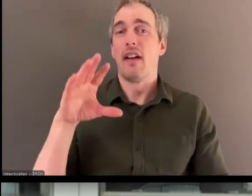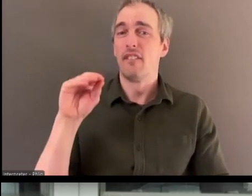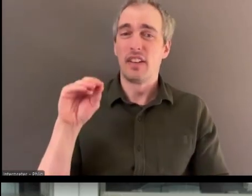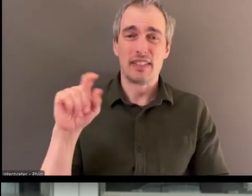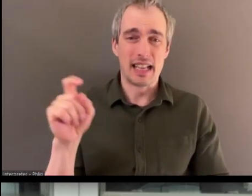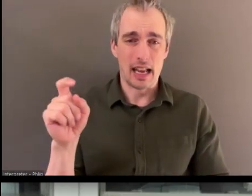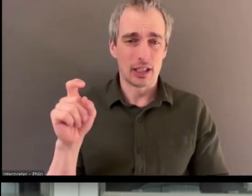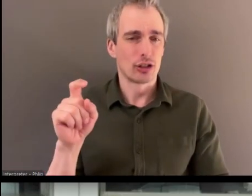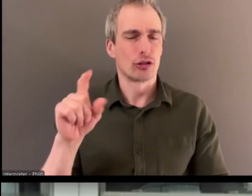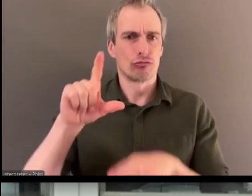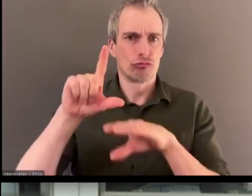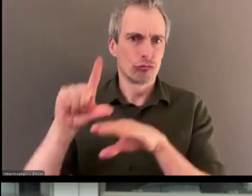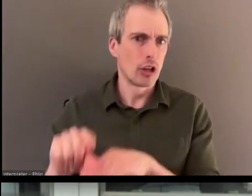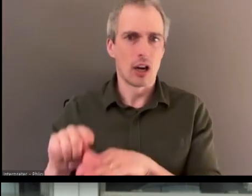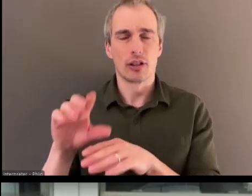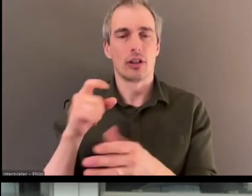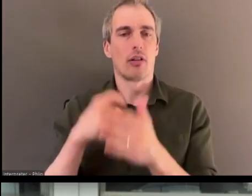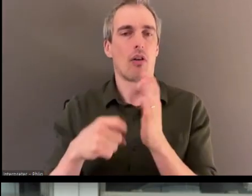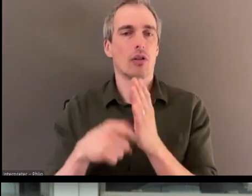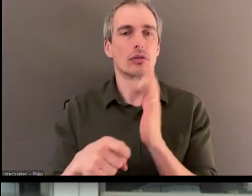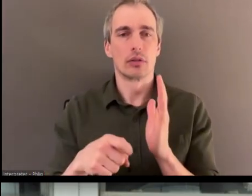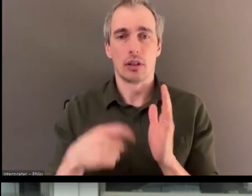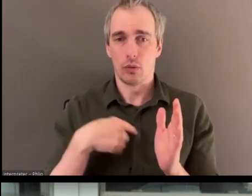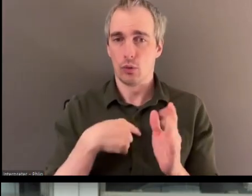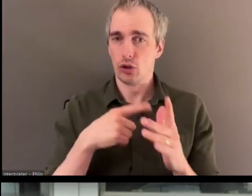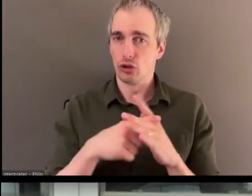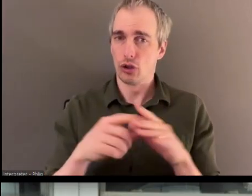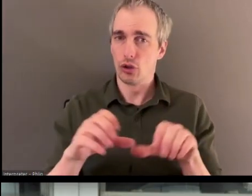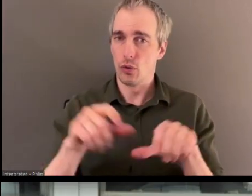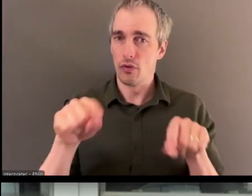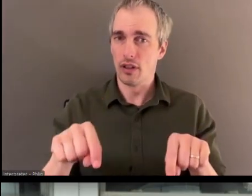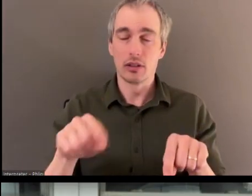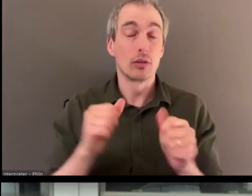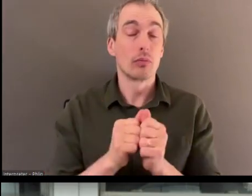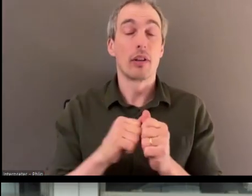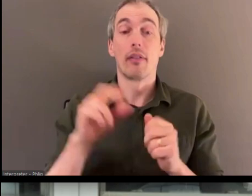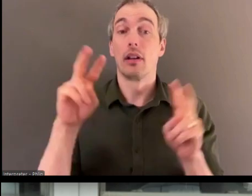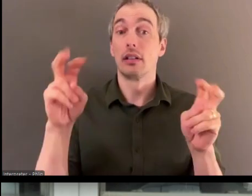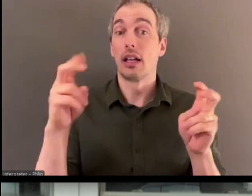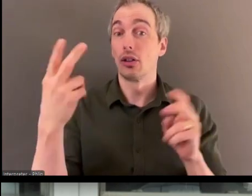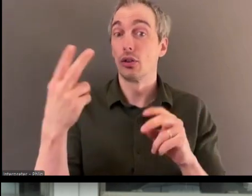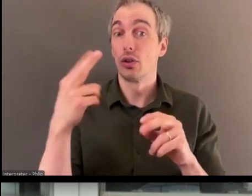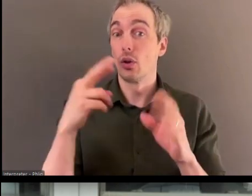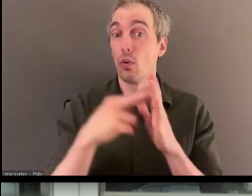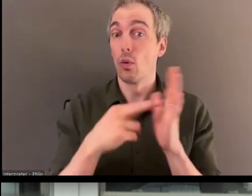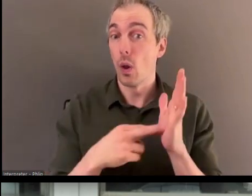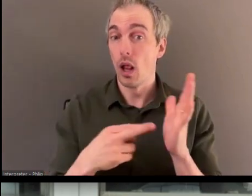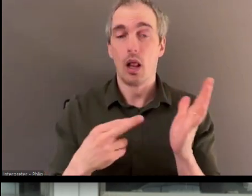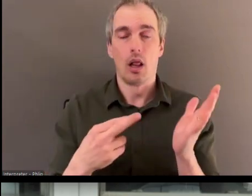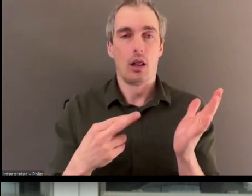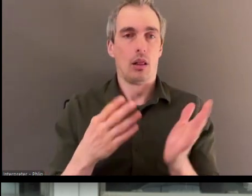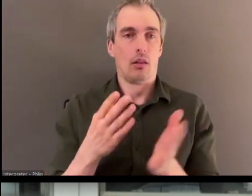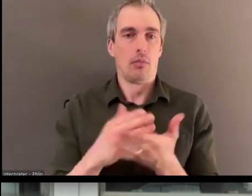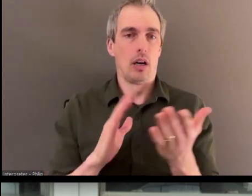With this title tool rule one of our big plans is to start scanning the products that work within Reflow.